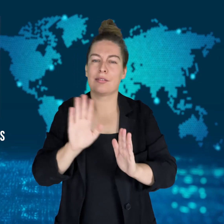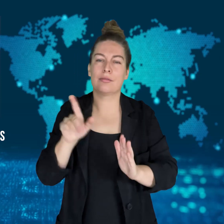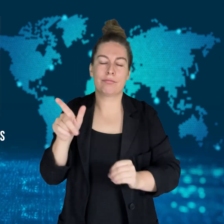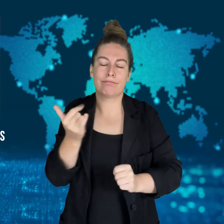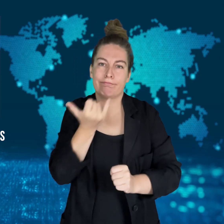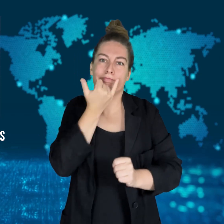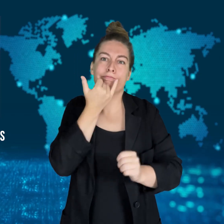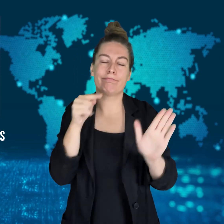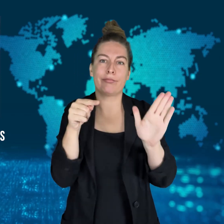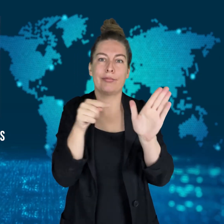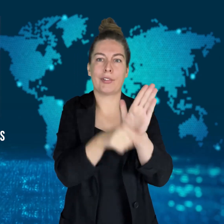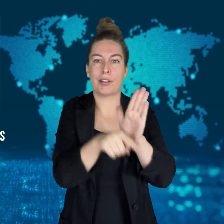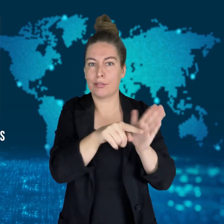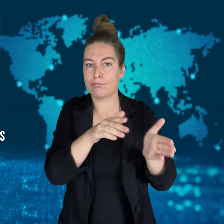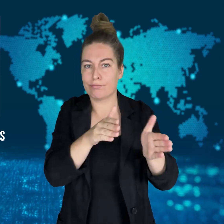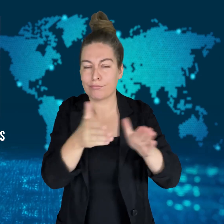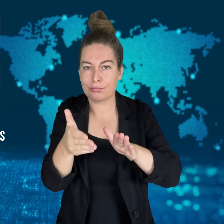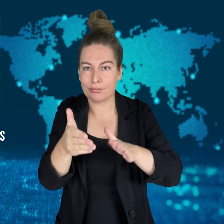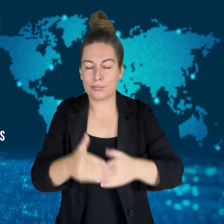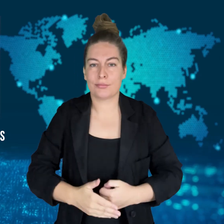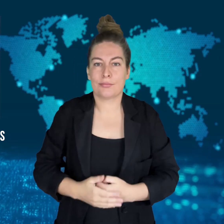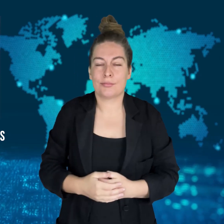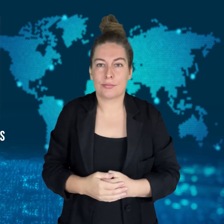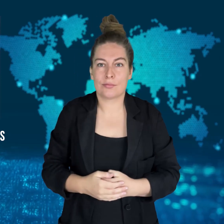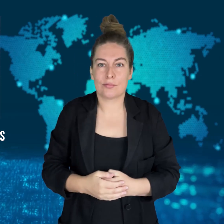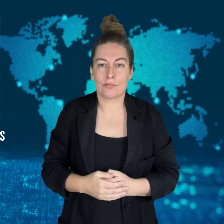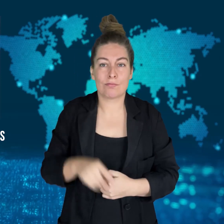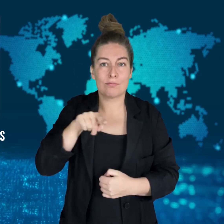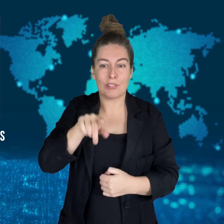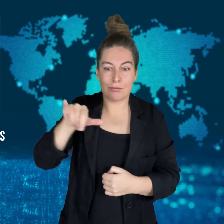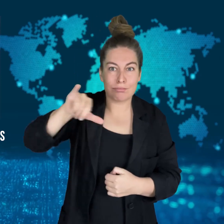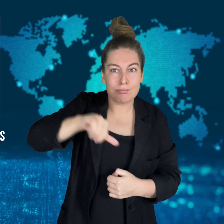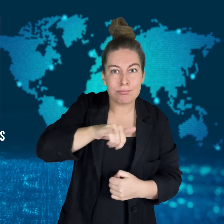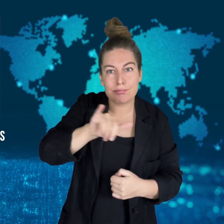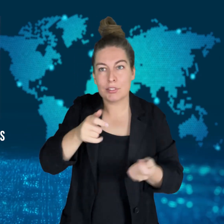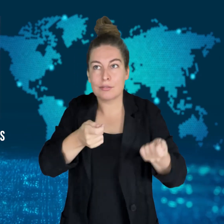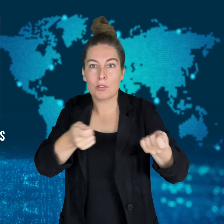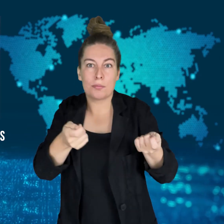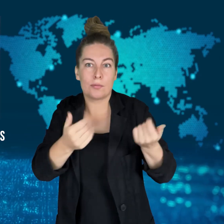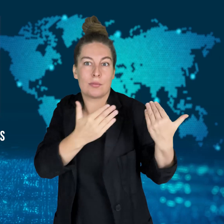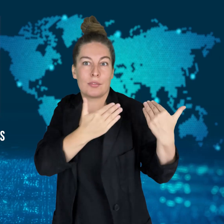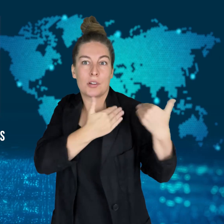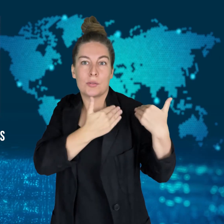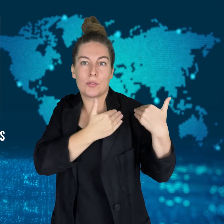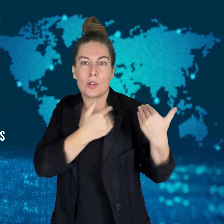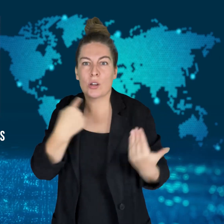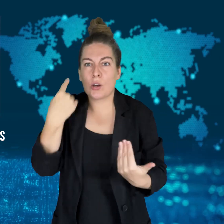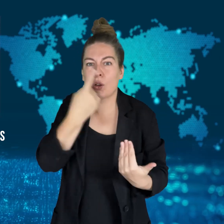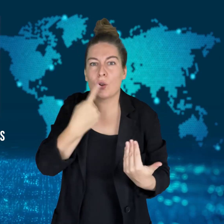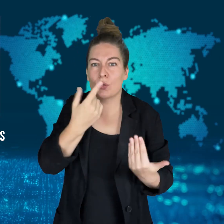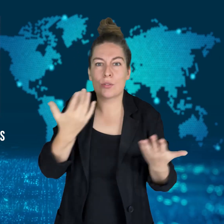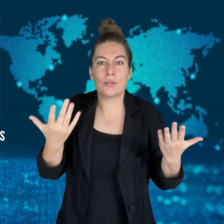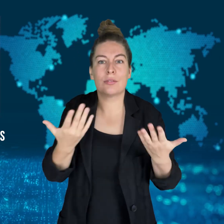and received a one-year suspended prison sentence for involuntary manslaughter.